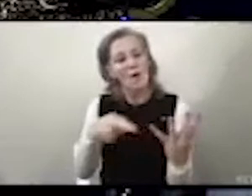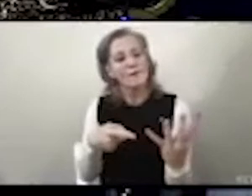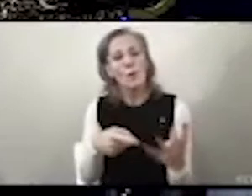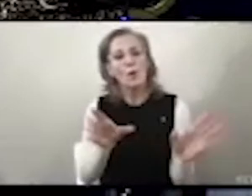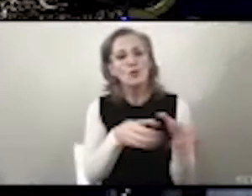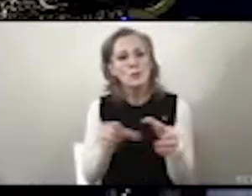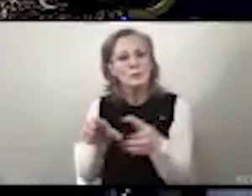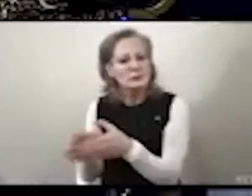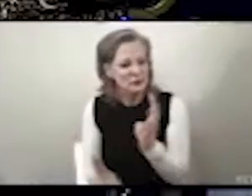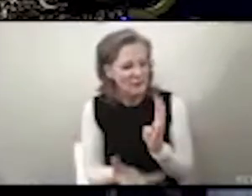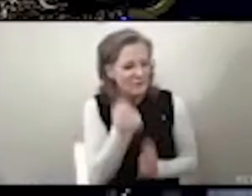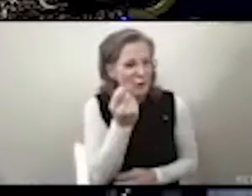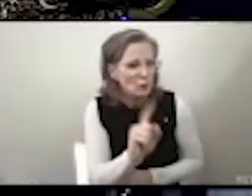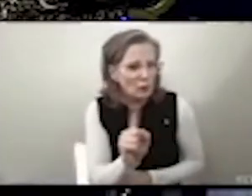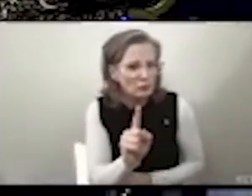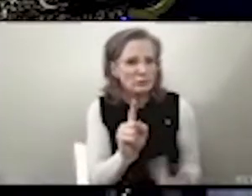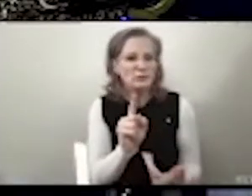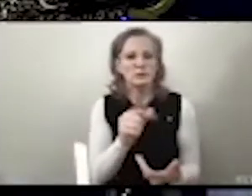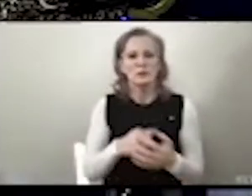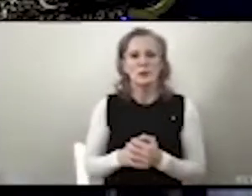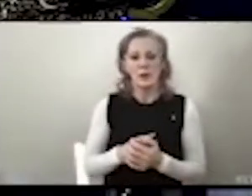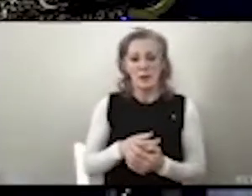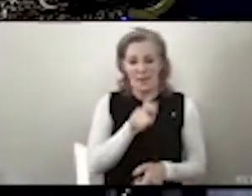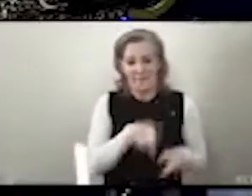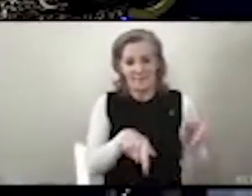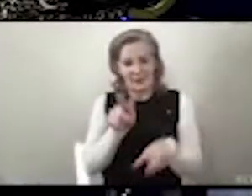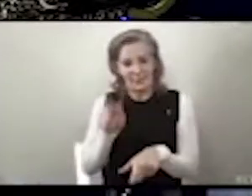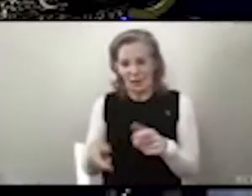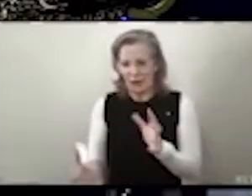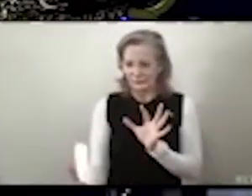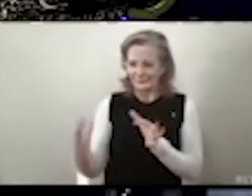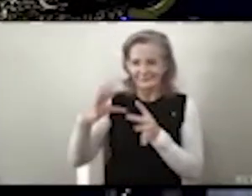engaged in policy discussions and in the decisions that affect their lives.